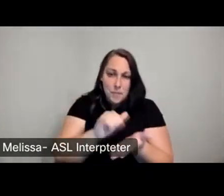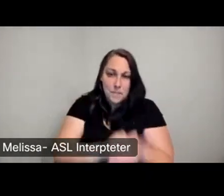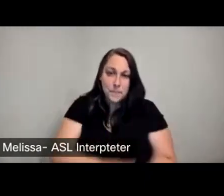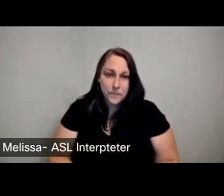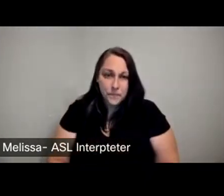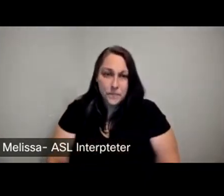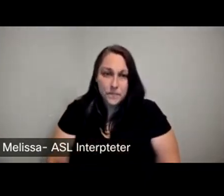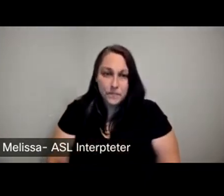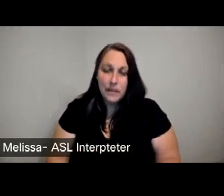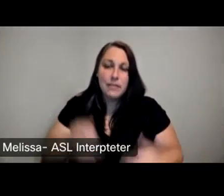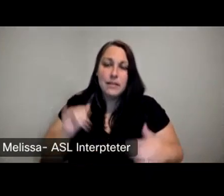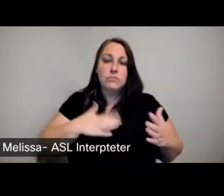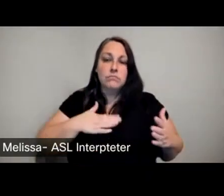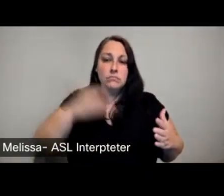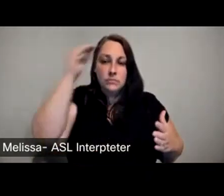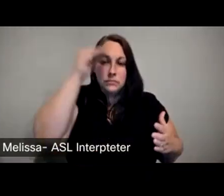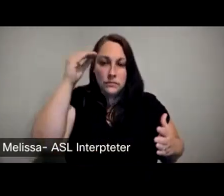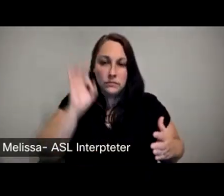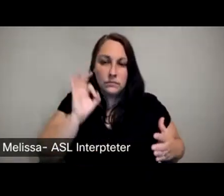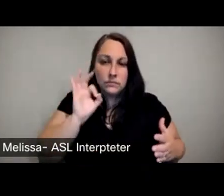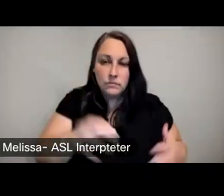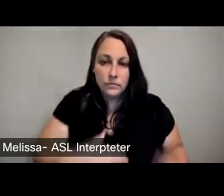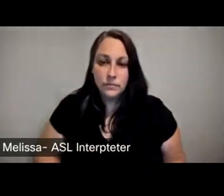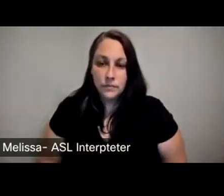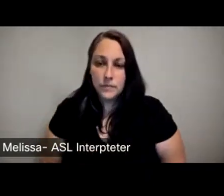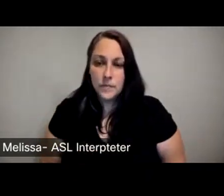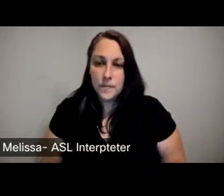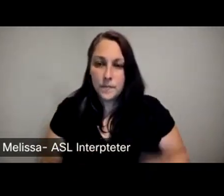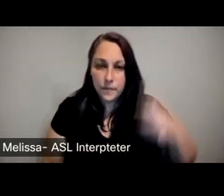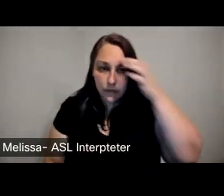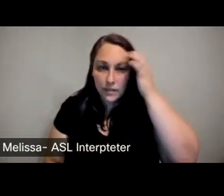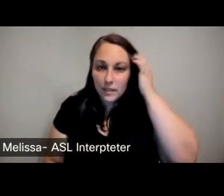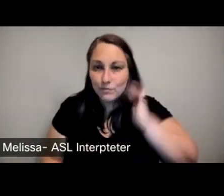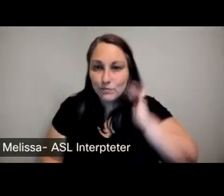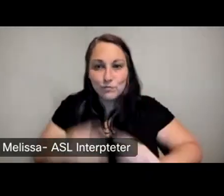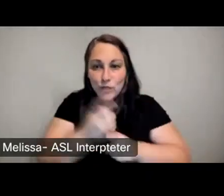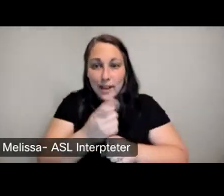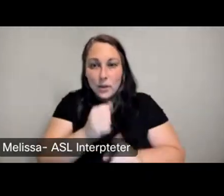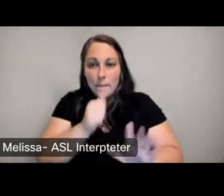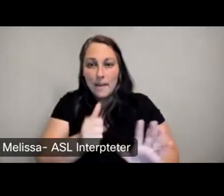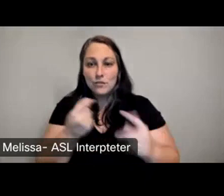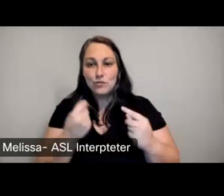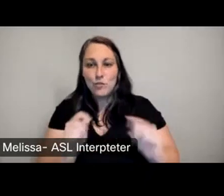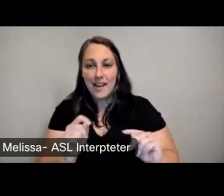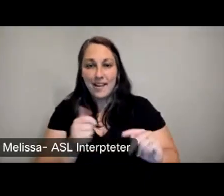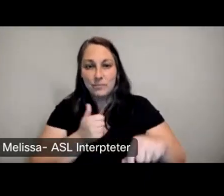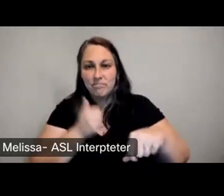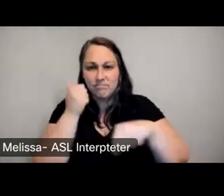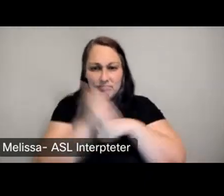that's my that's my opinion so right so I'm not I'm not faulting I'm not faulting